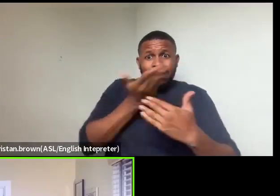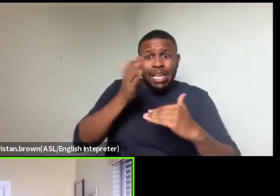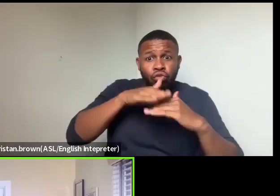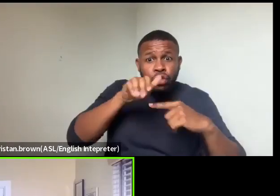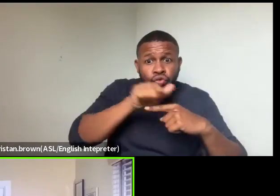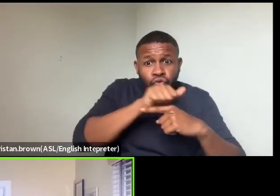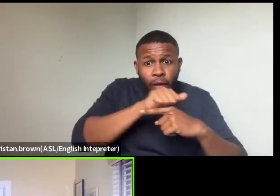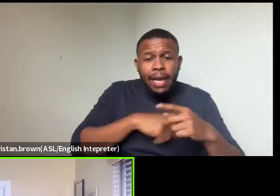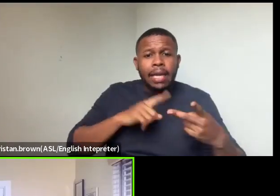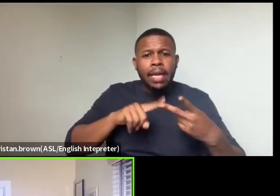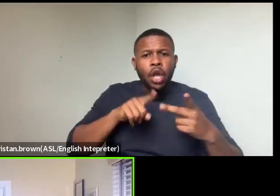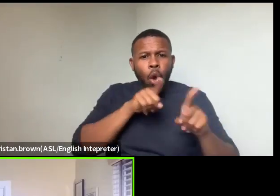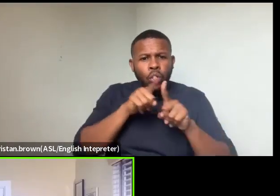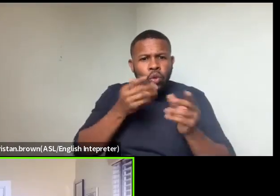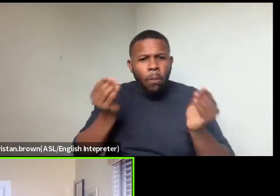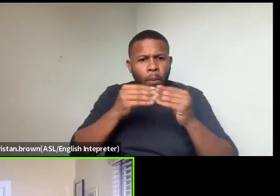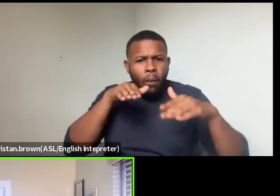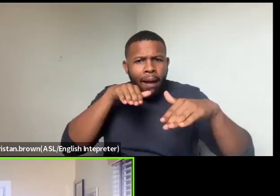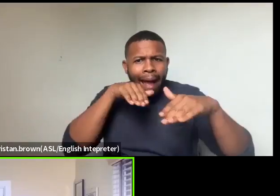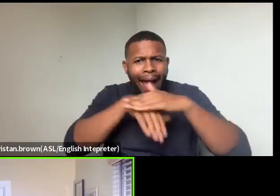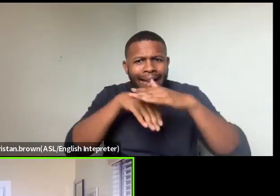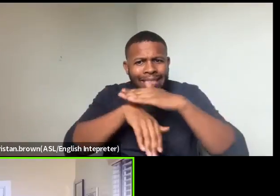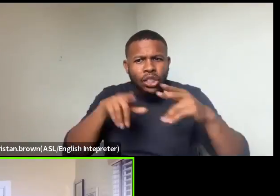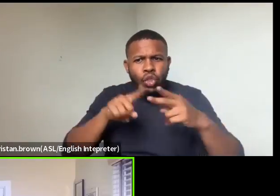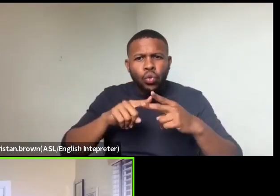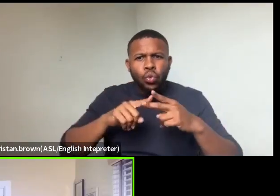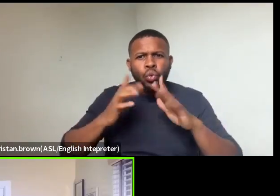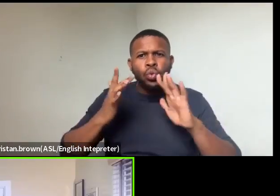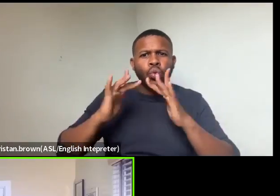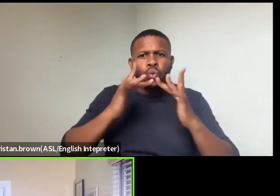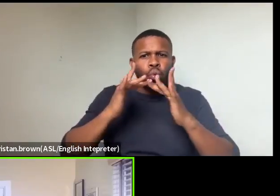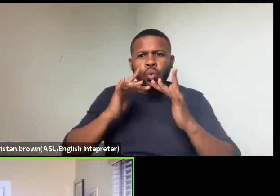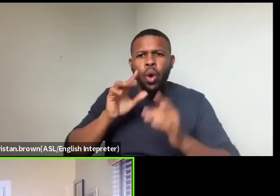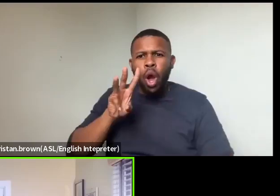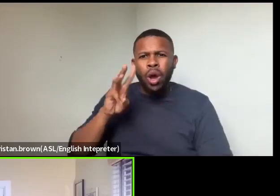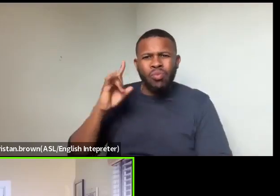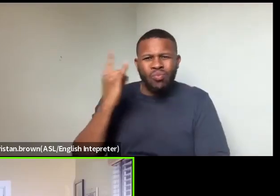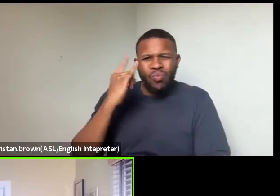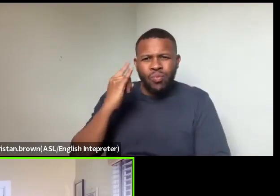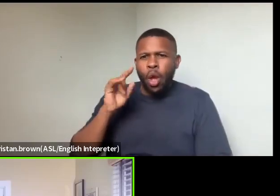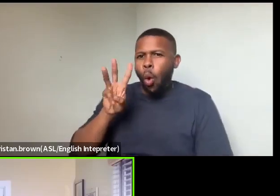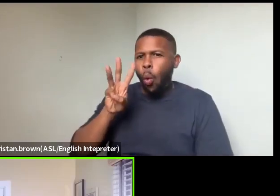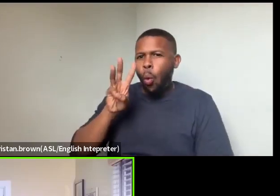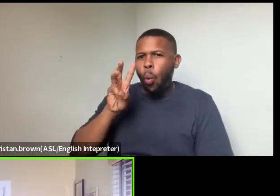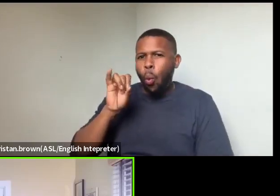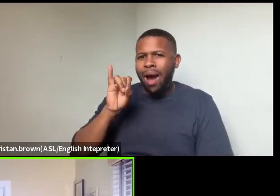concerns from the group that you brought together. 76 persons.